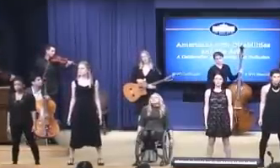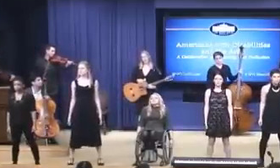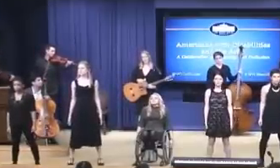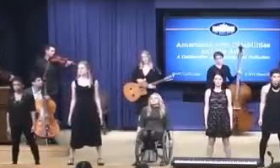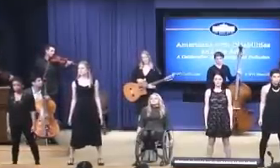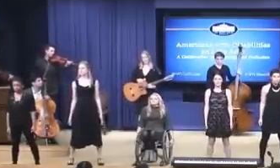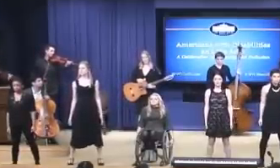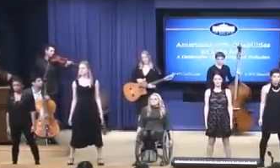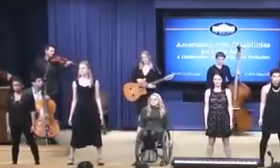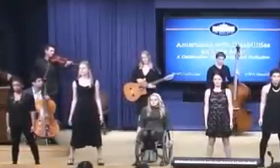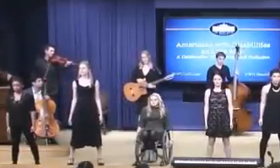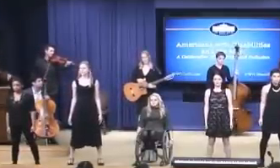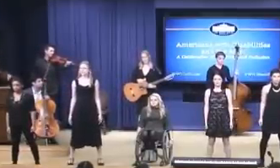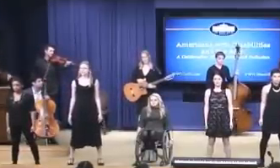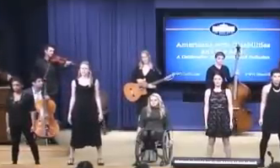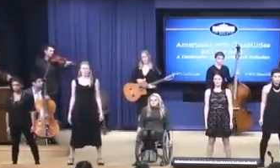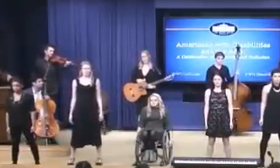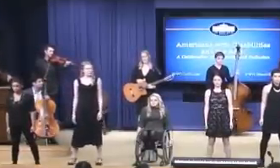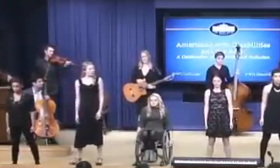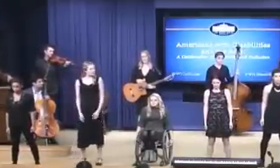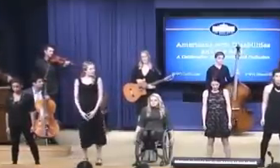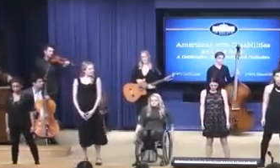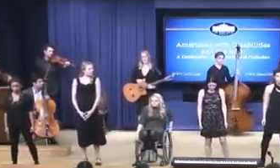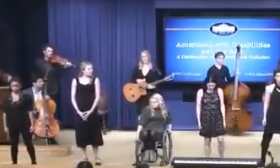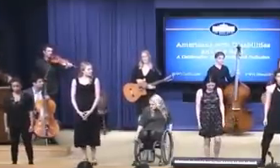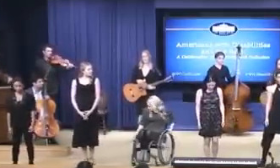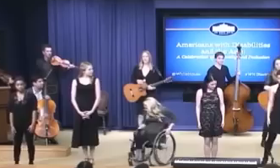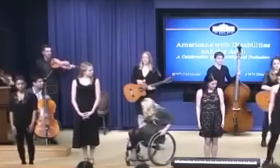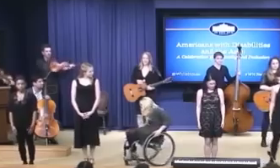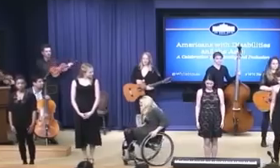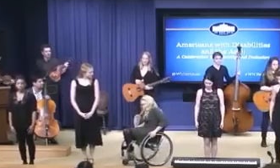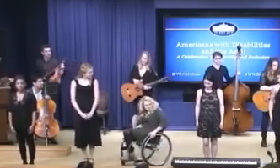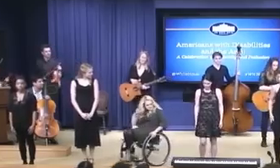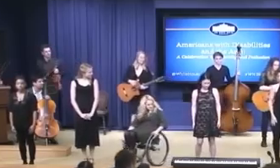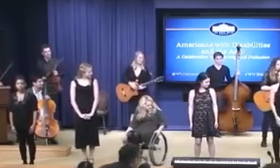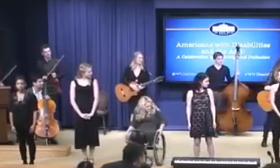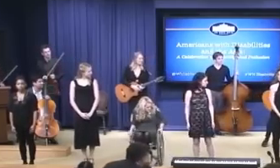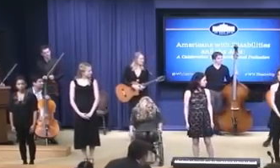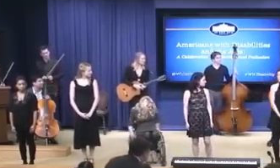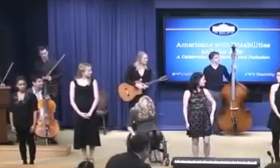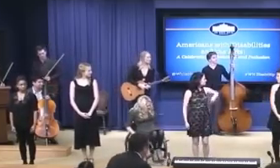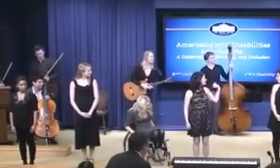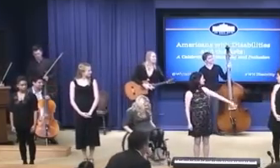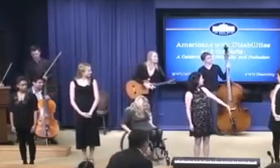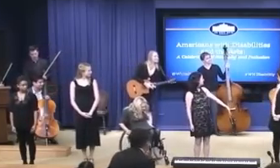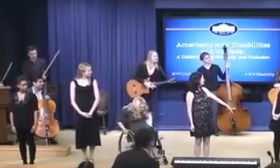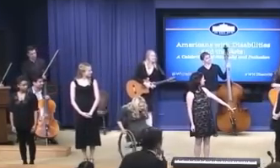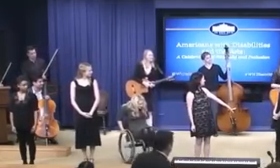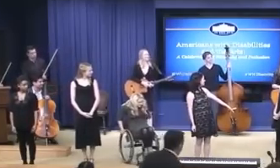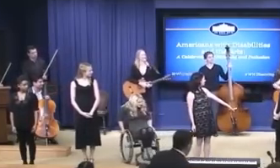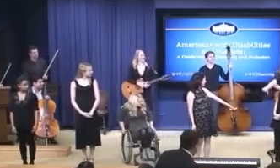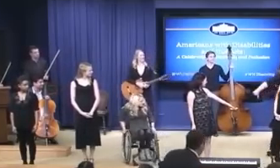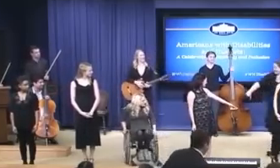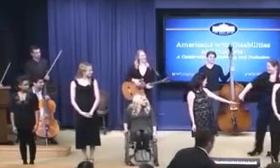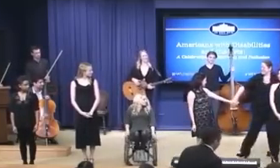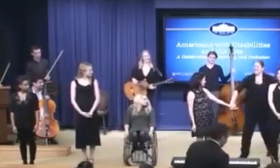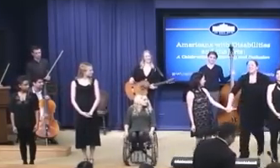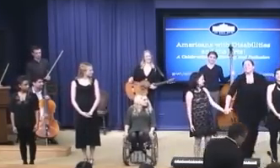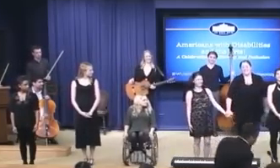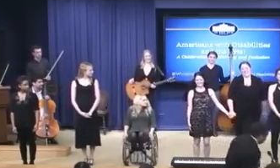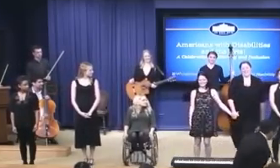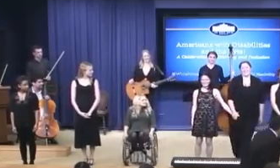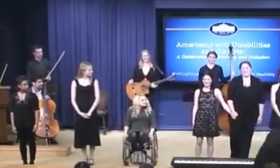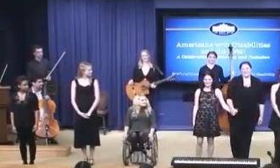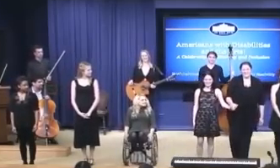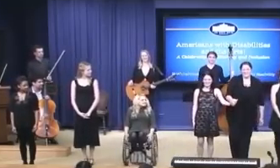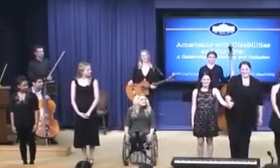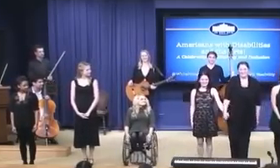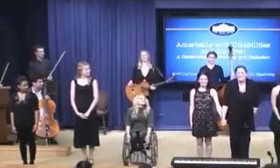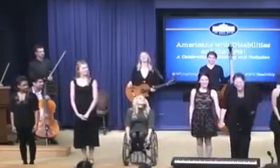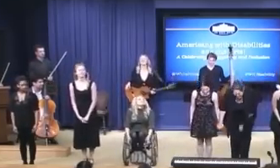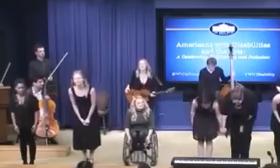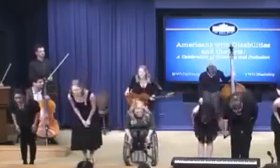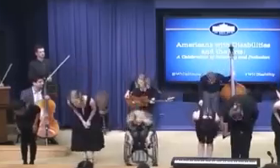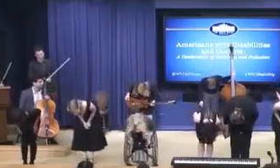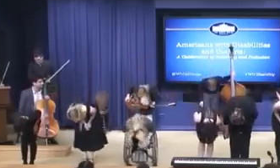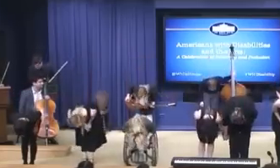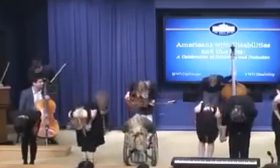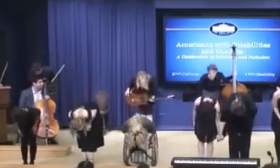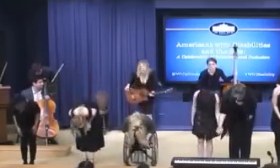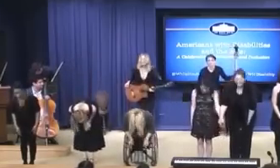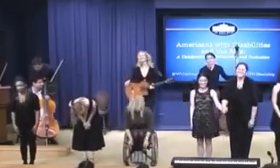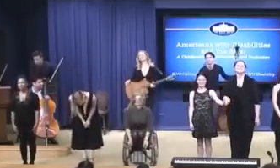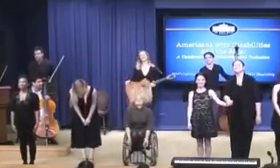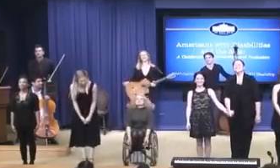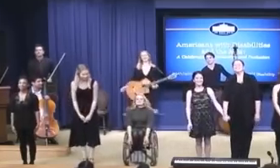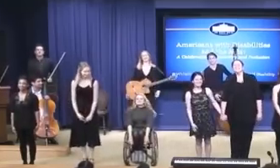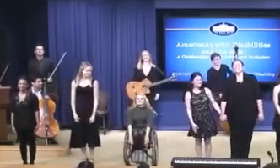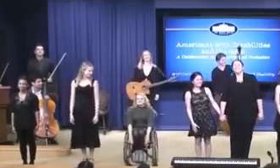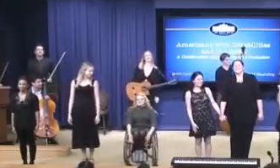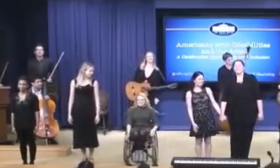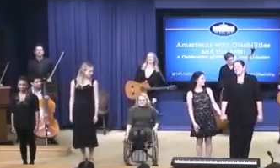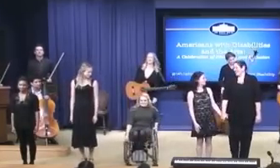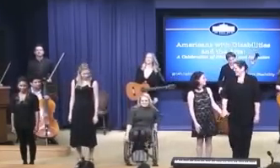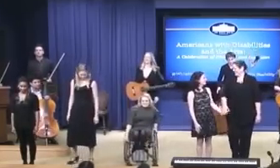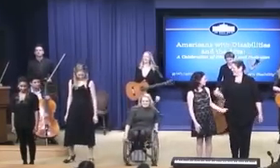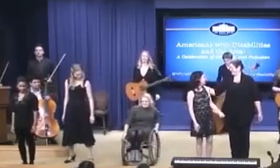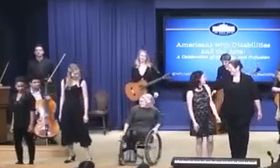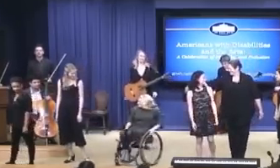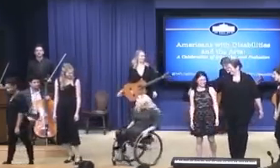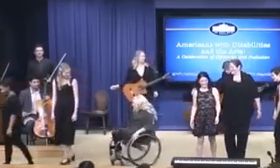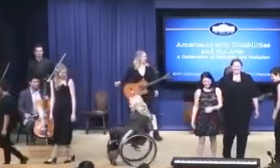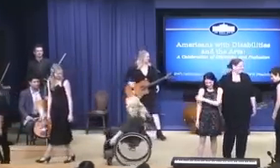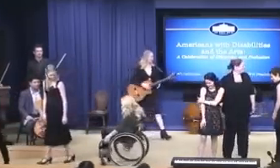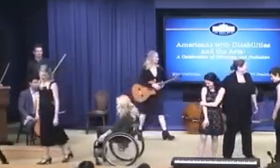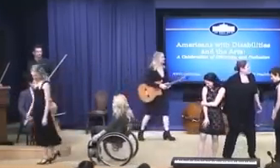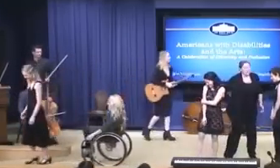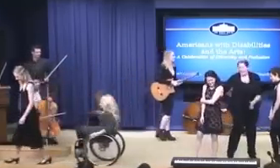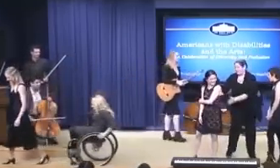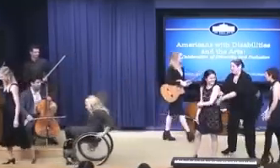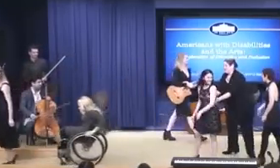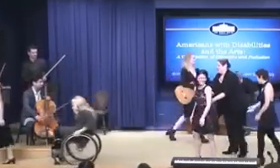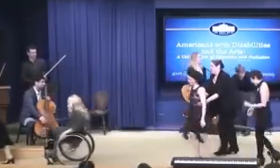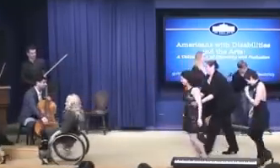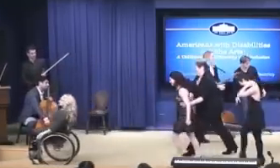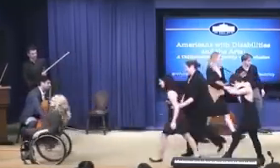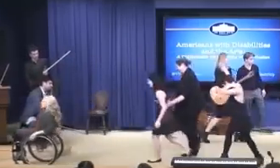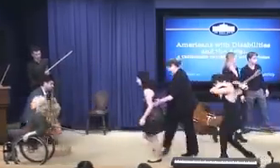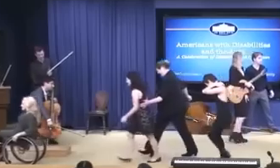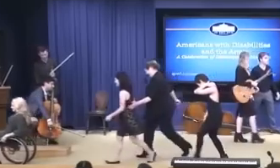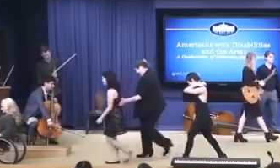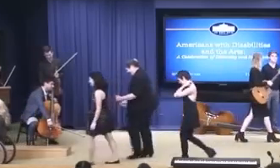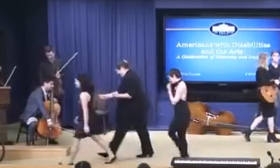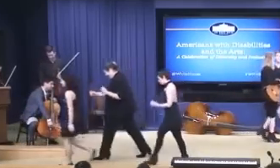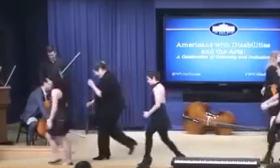[Audience Clapping]